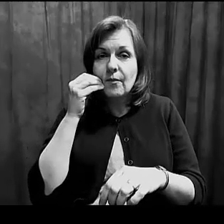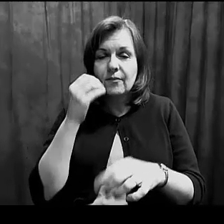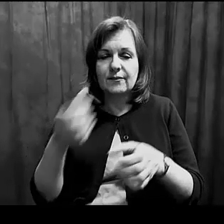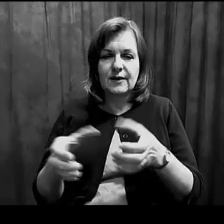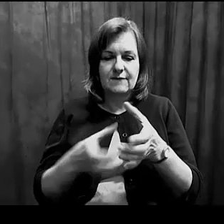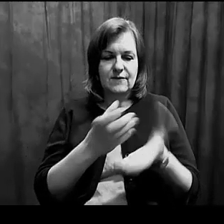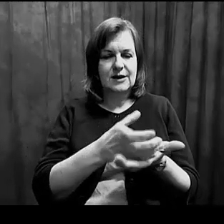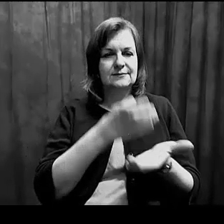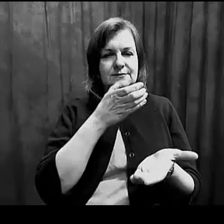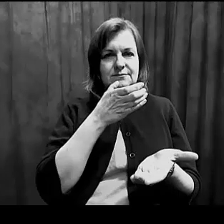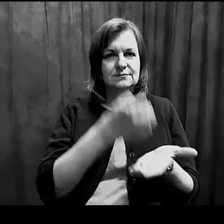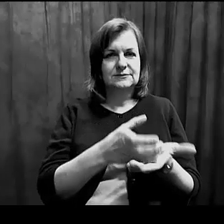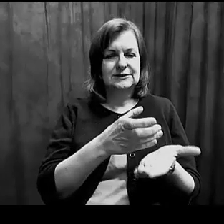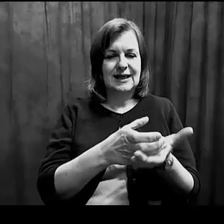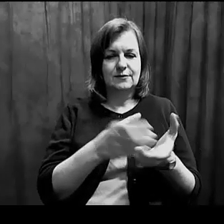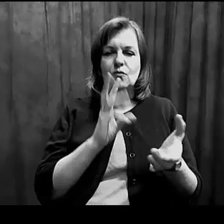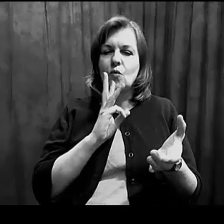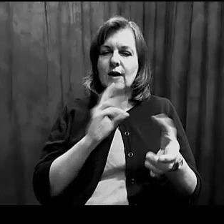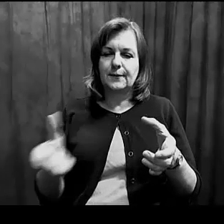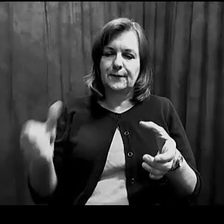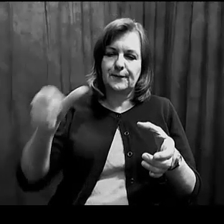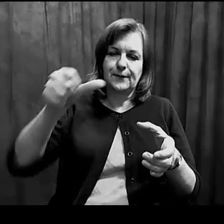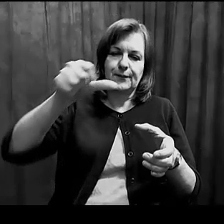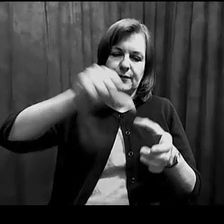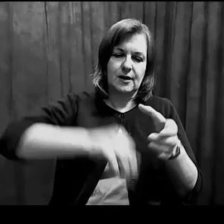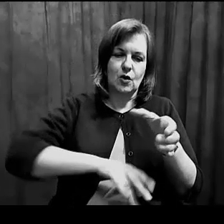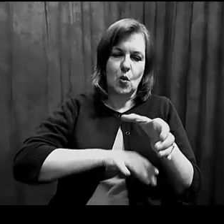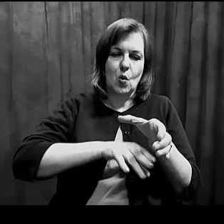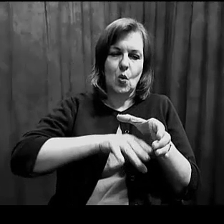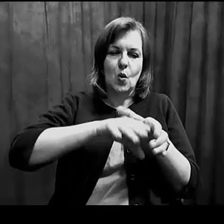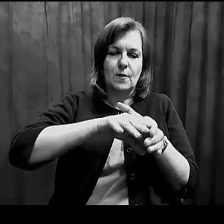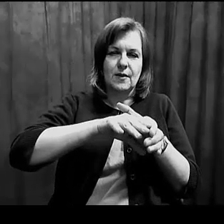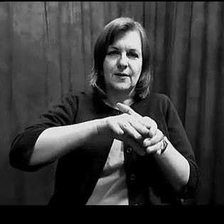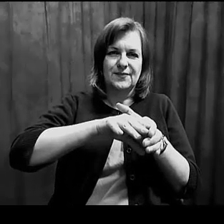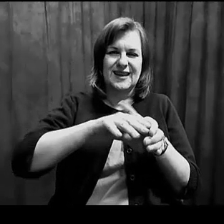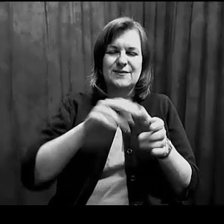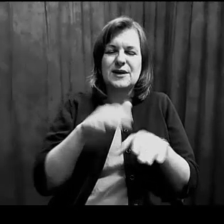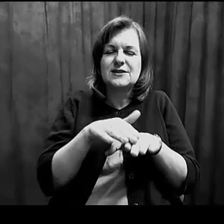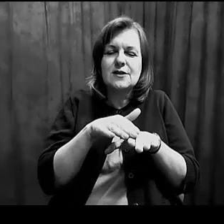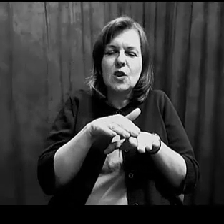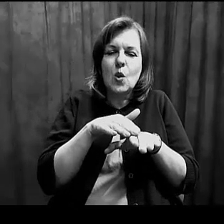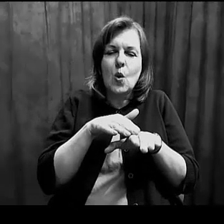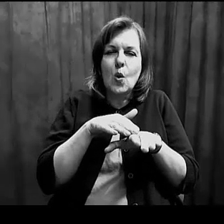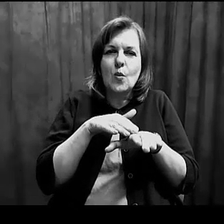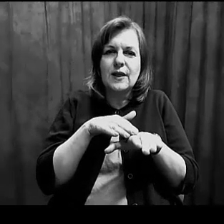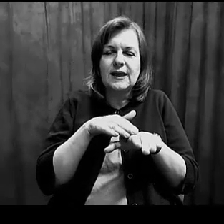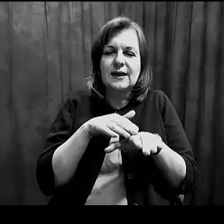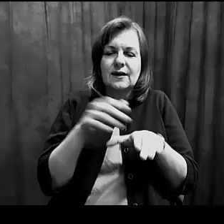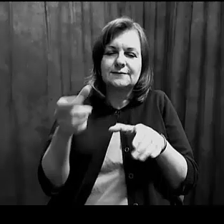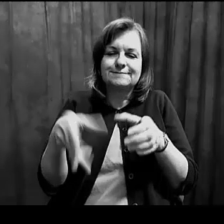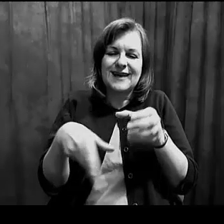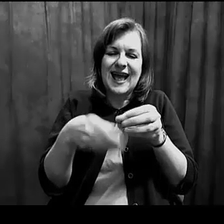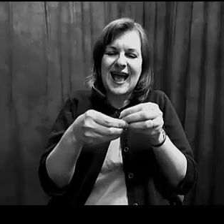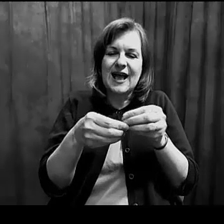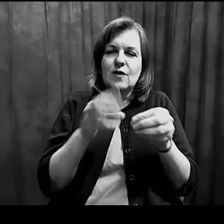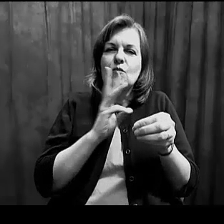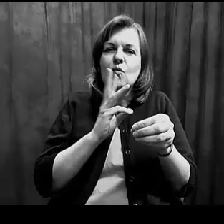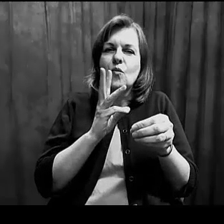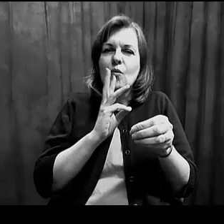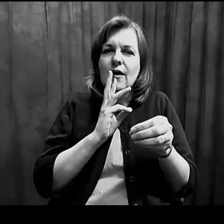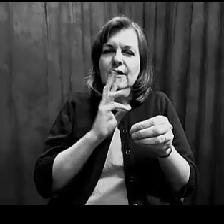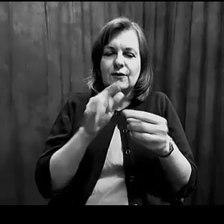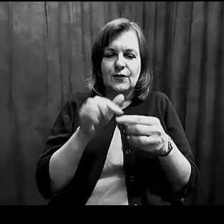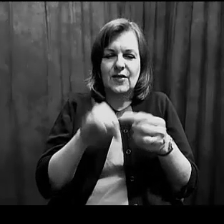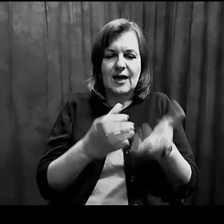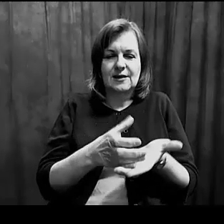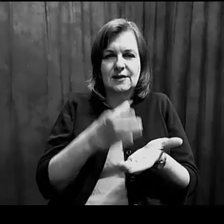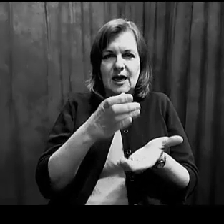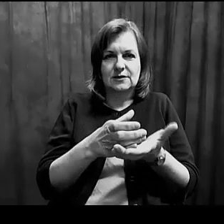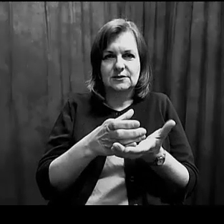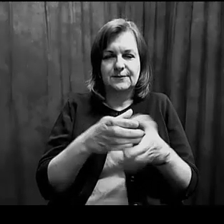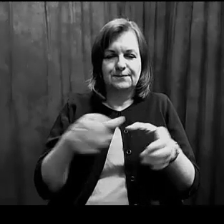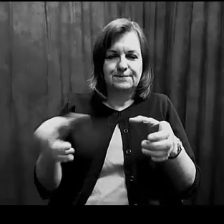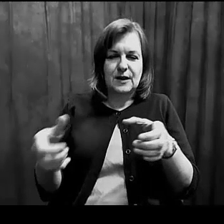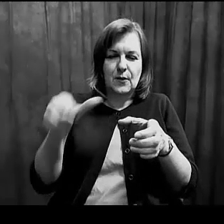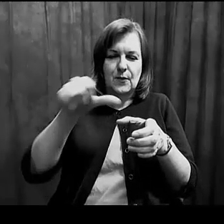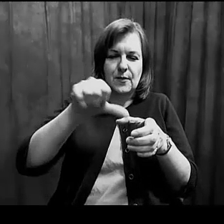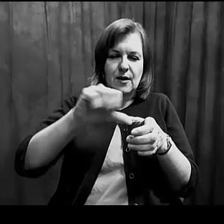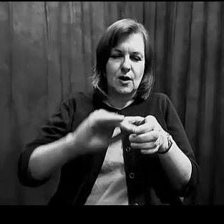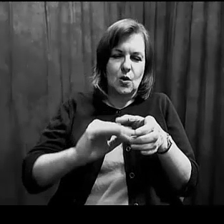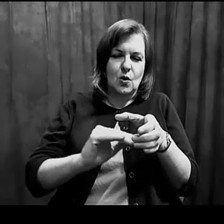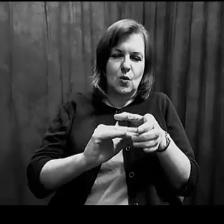fill up a glass of water -- up to the very top and then very very slowly with another glass or a measuring cup or spoon slowly add water